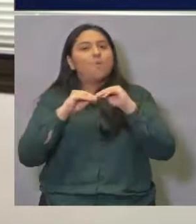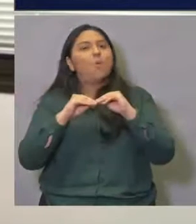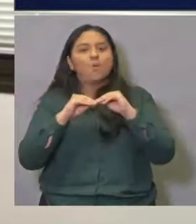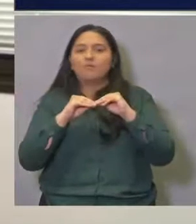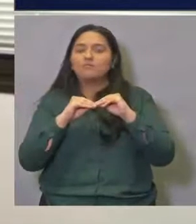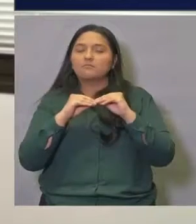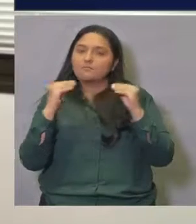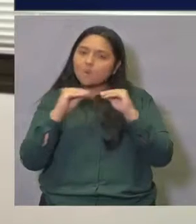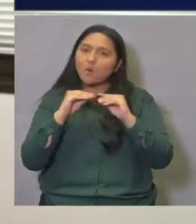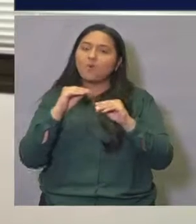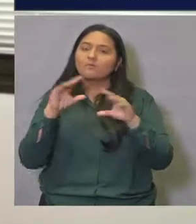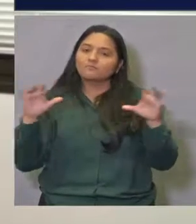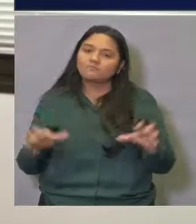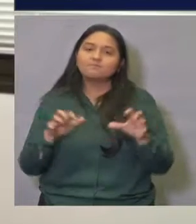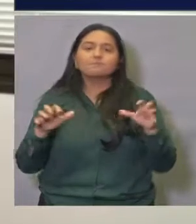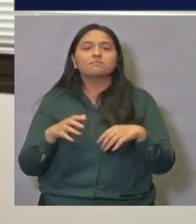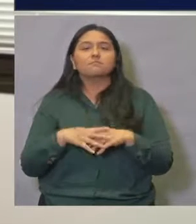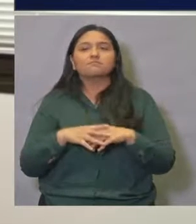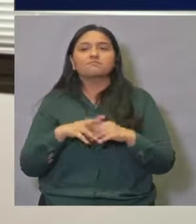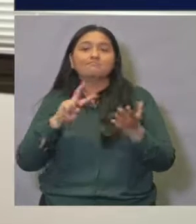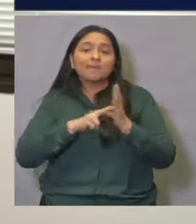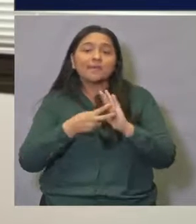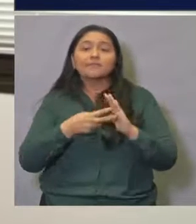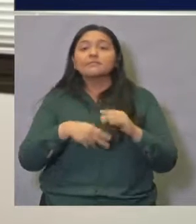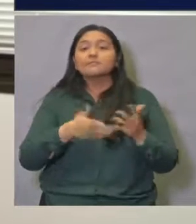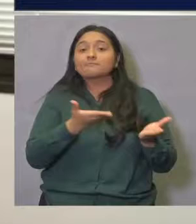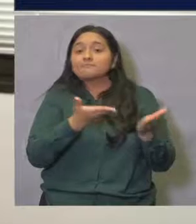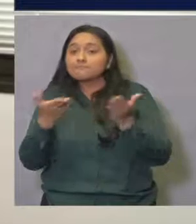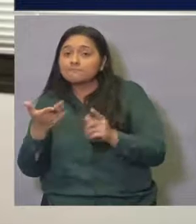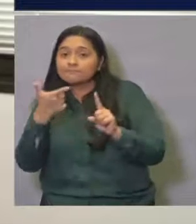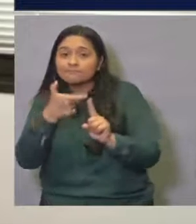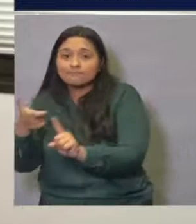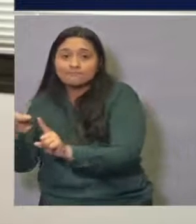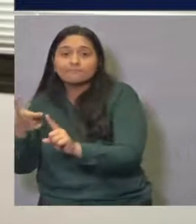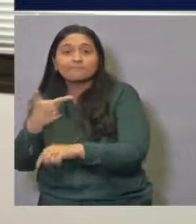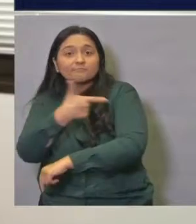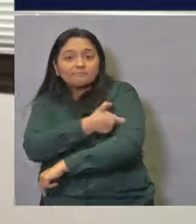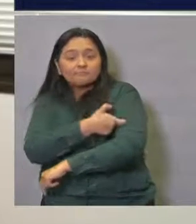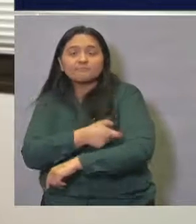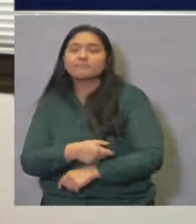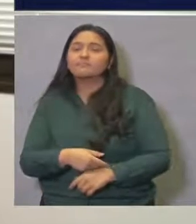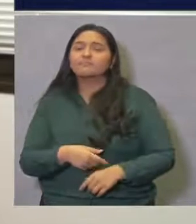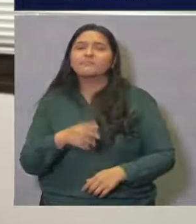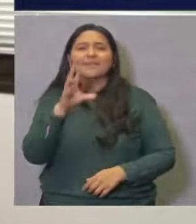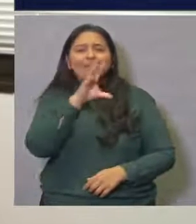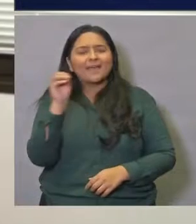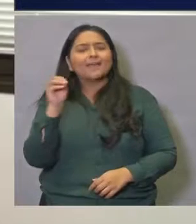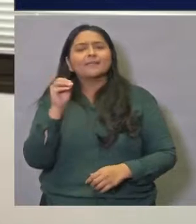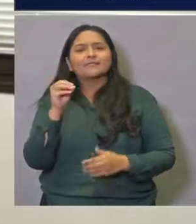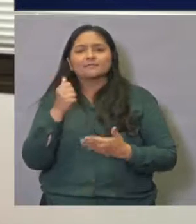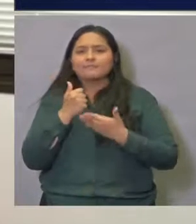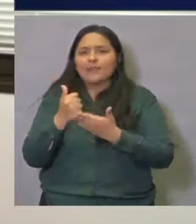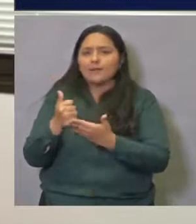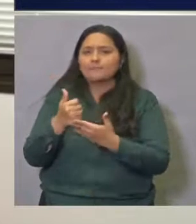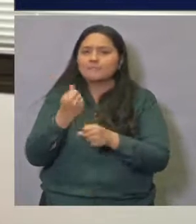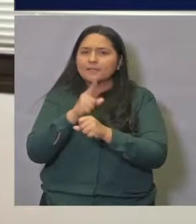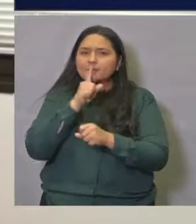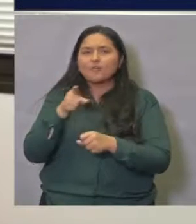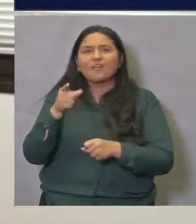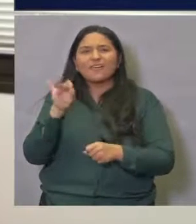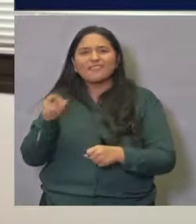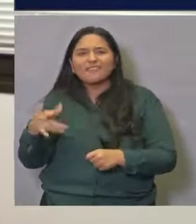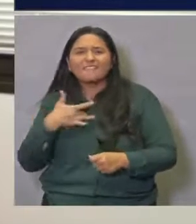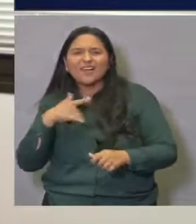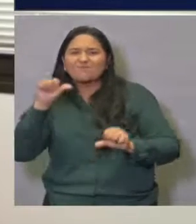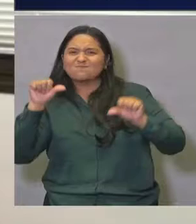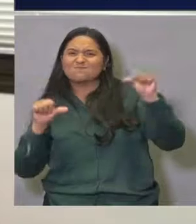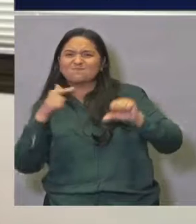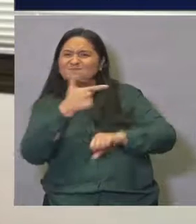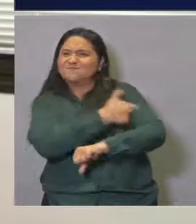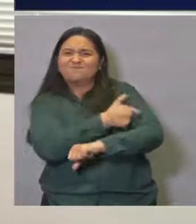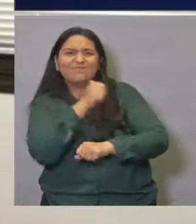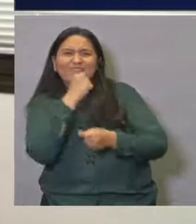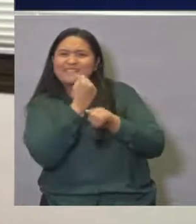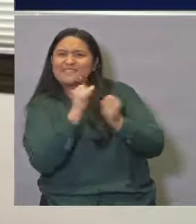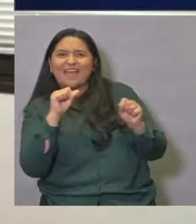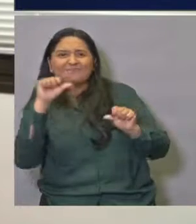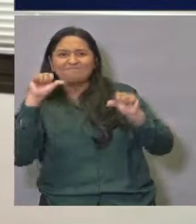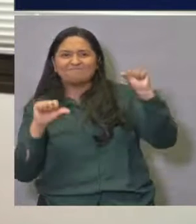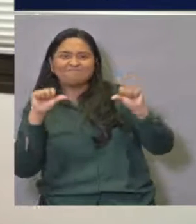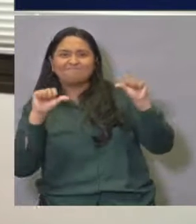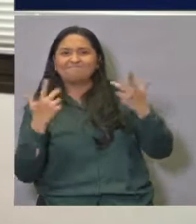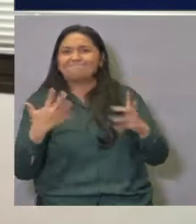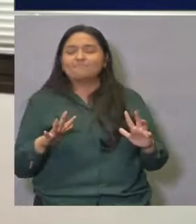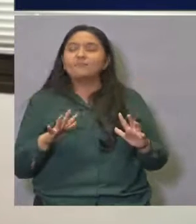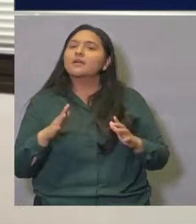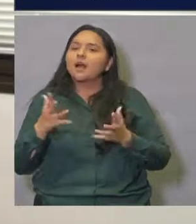CIENTO DE AFROAMERICANOS DE LA